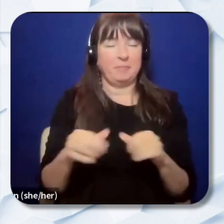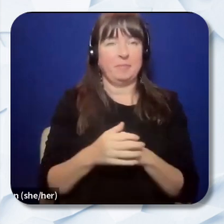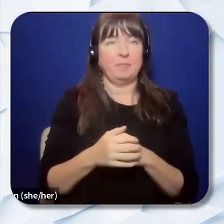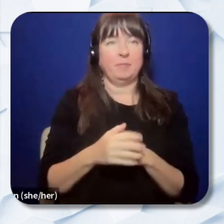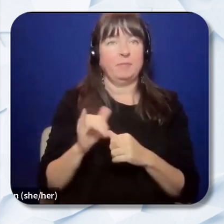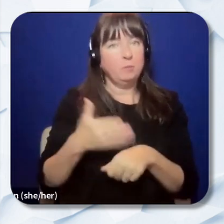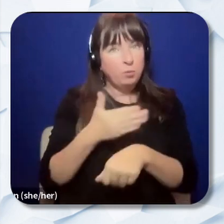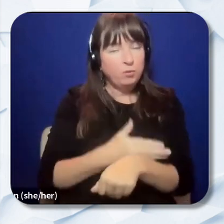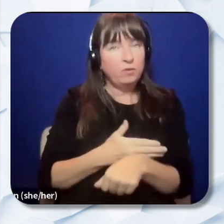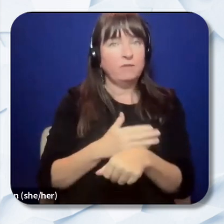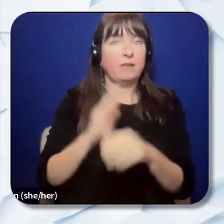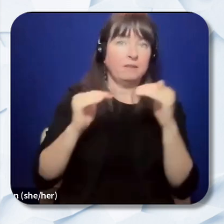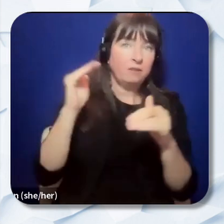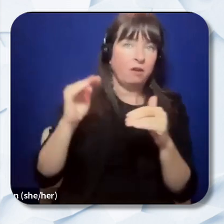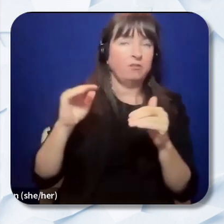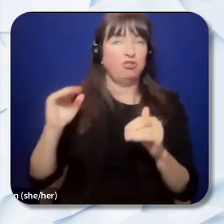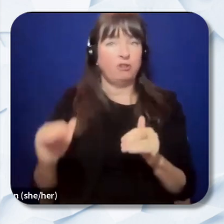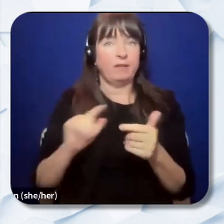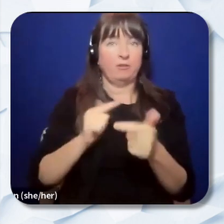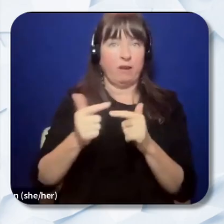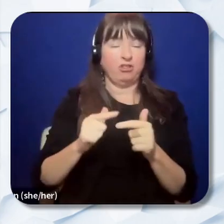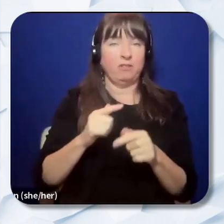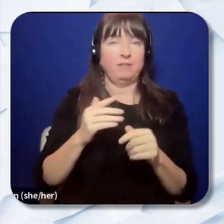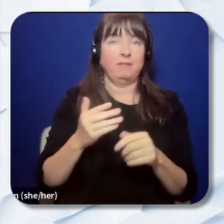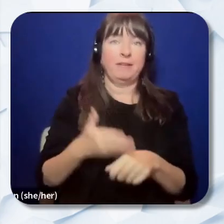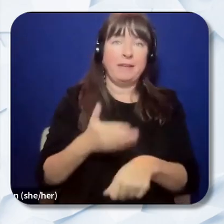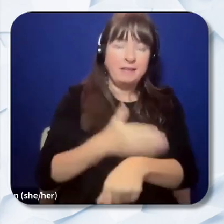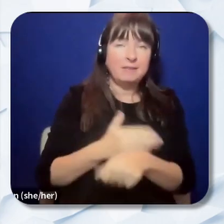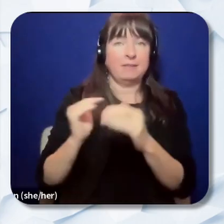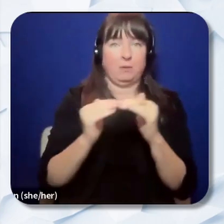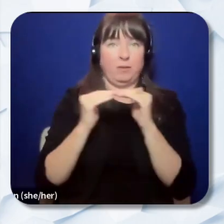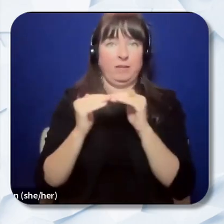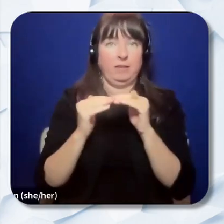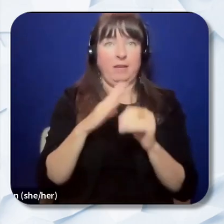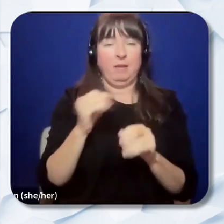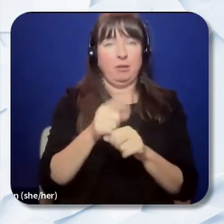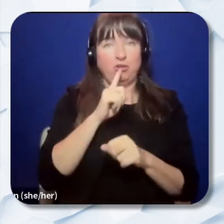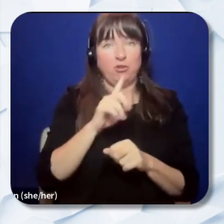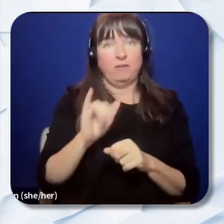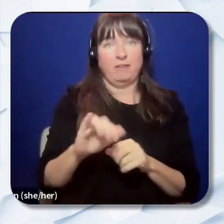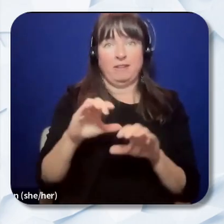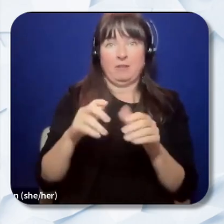adult-child interactions enhances equity and ensures classrooms are conducive to effective